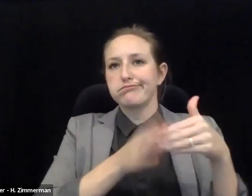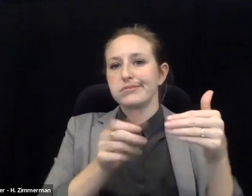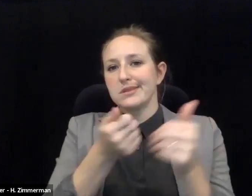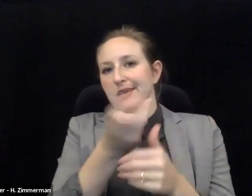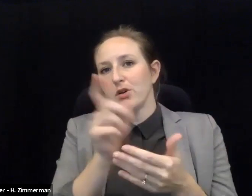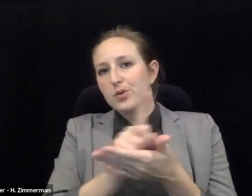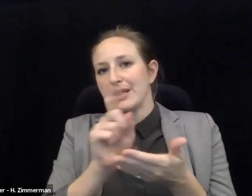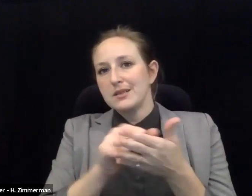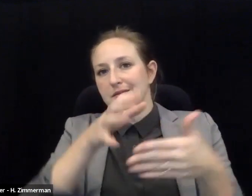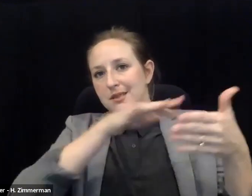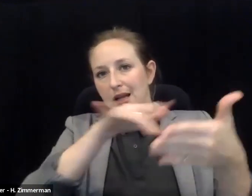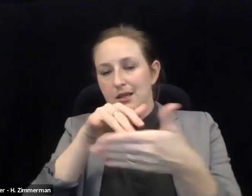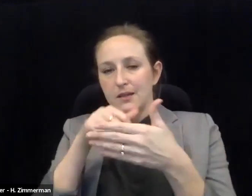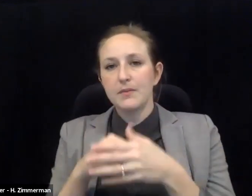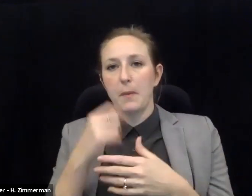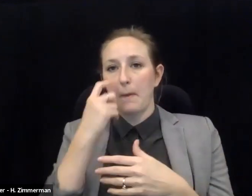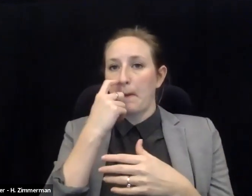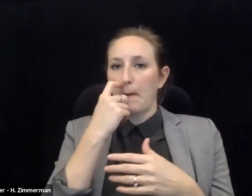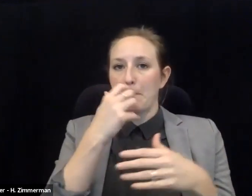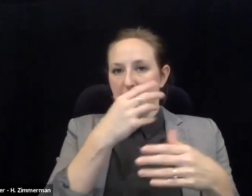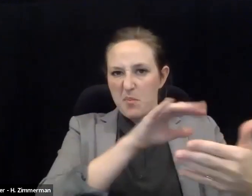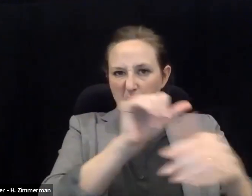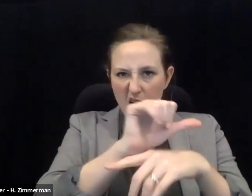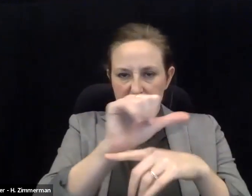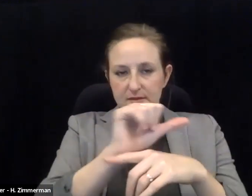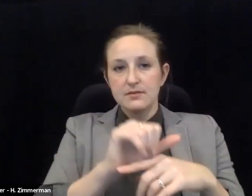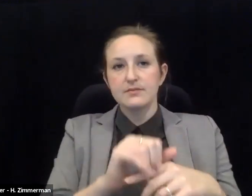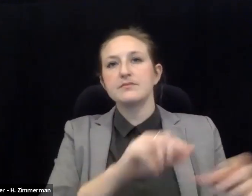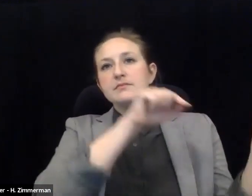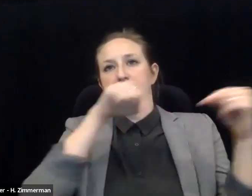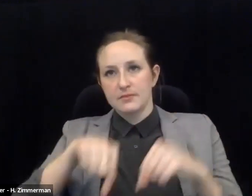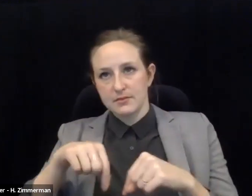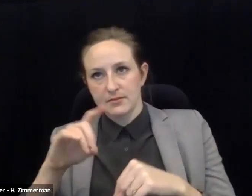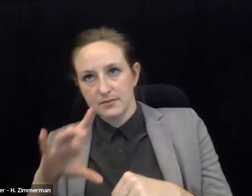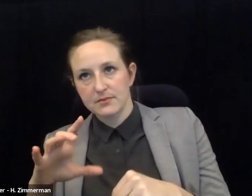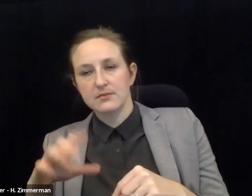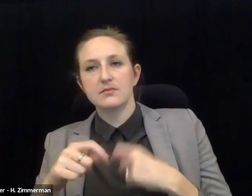and in practice. So that's why she's talking about all those different partners that they have